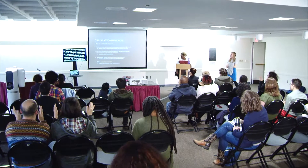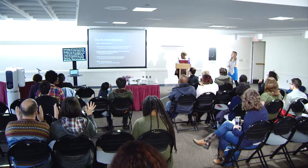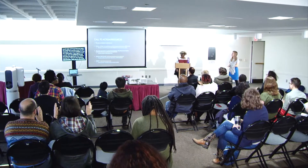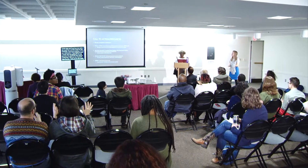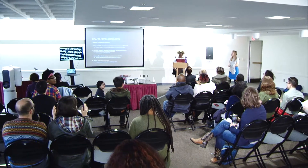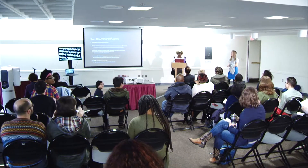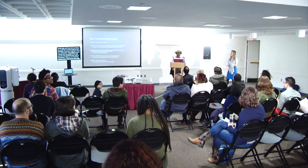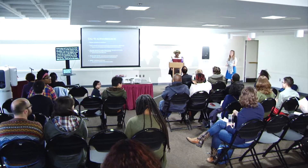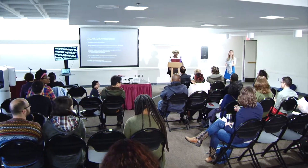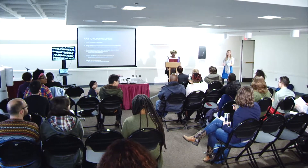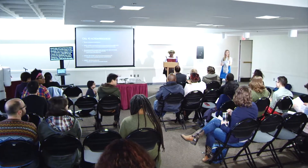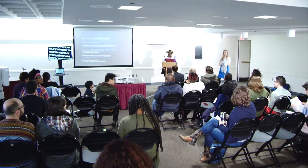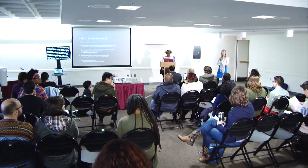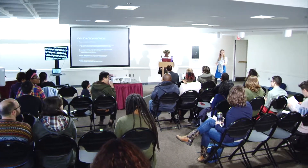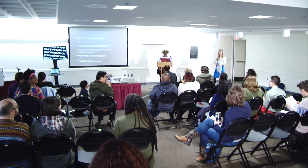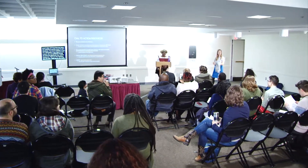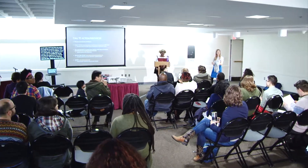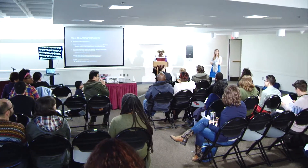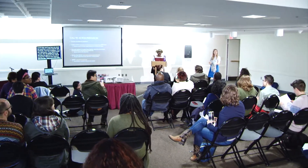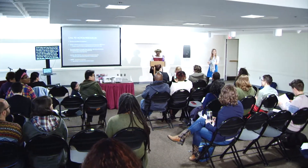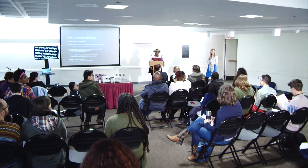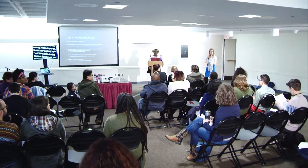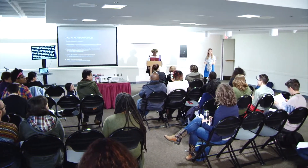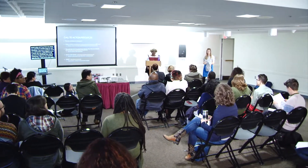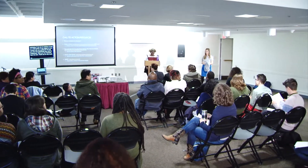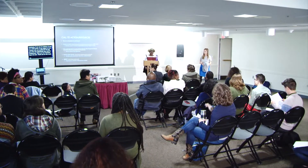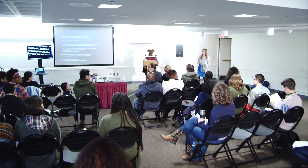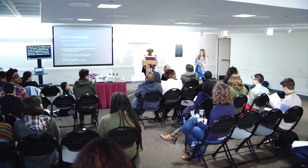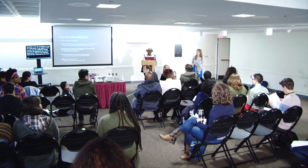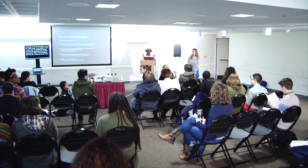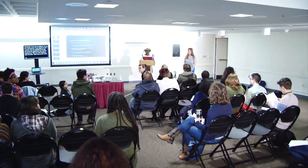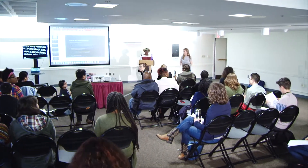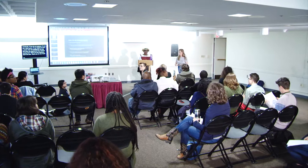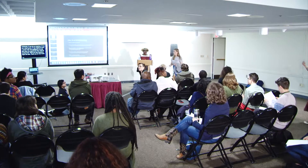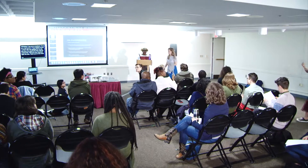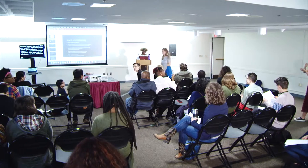So we'll talk about five minutes. If you have questions, we will pass around